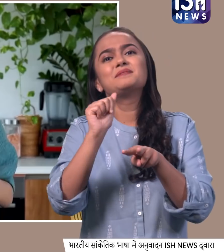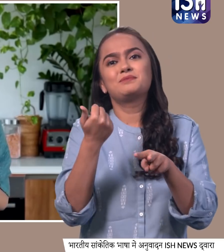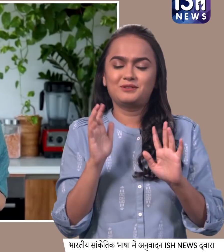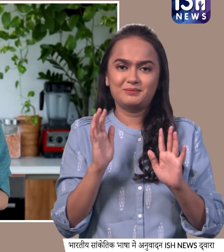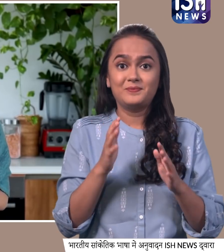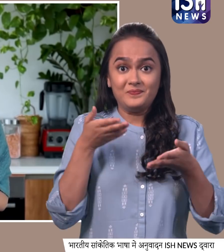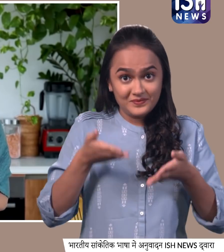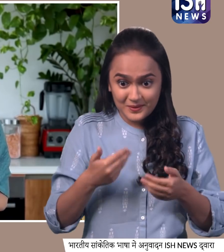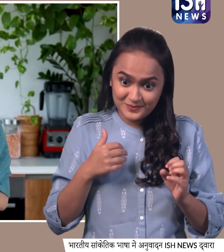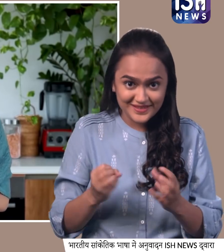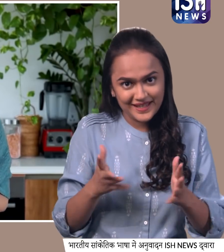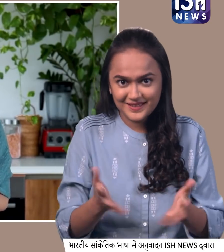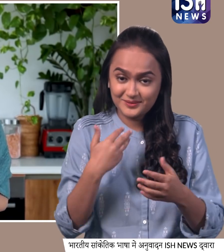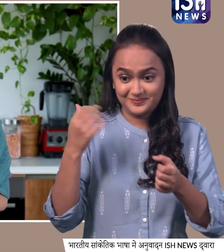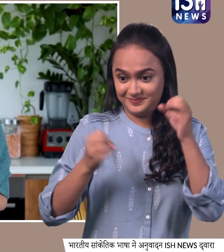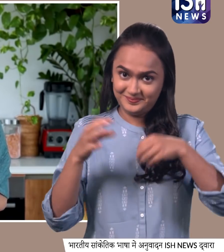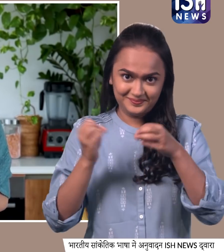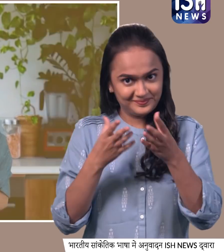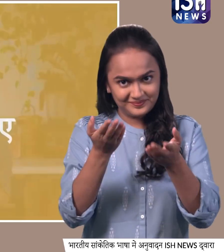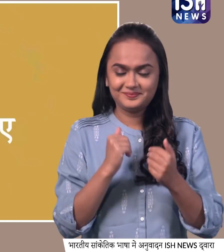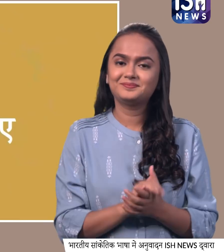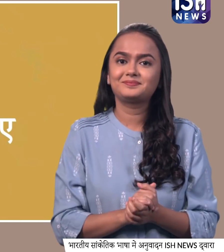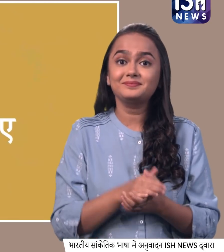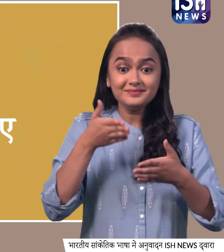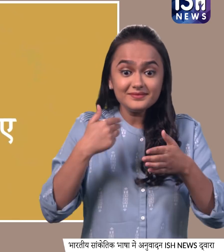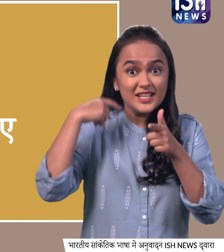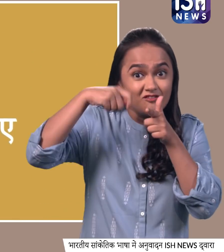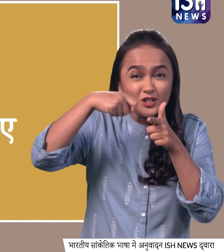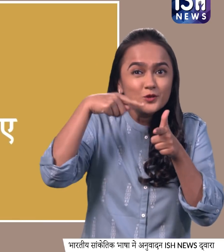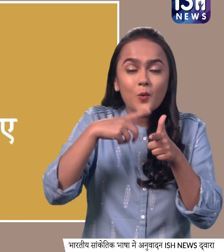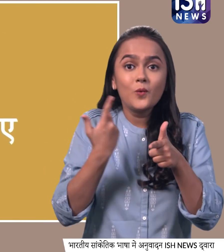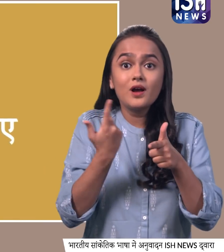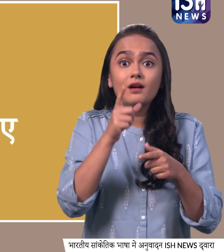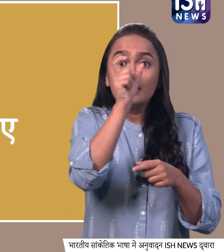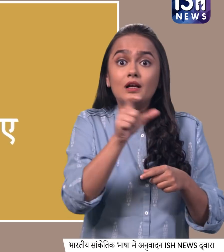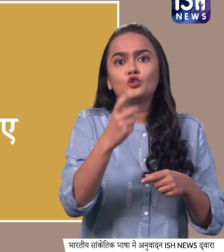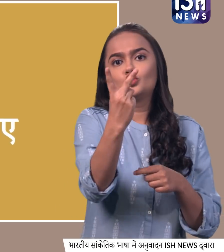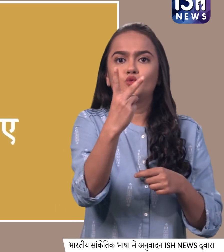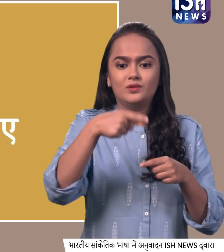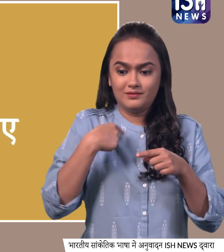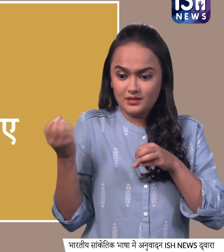So come let's start with our recipes Every recipe in this video serves up to 2 people